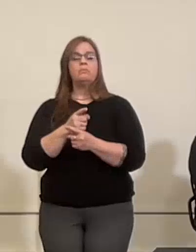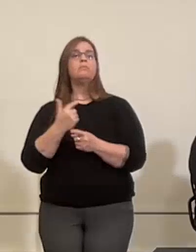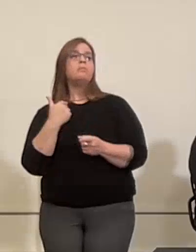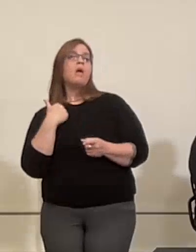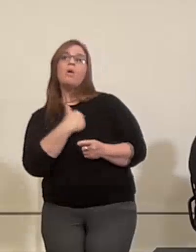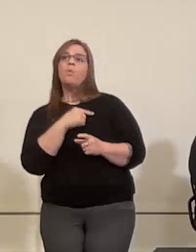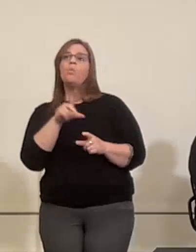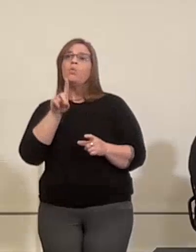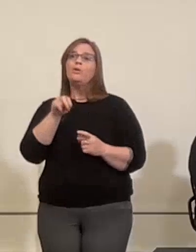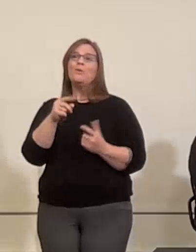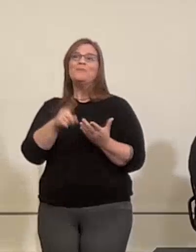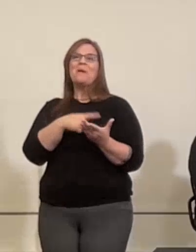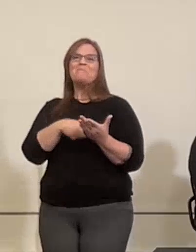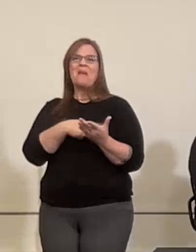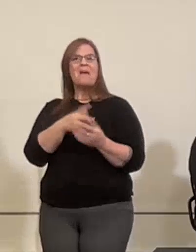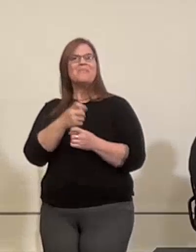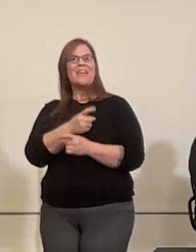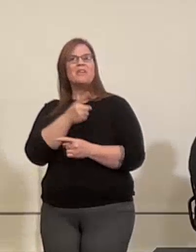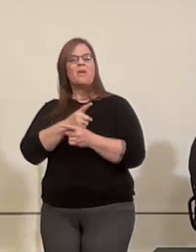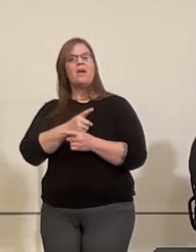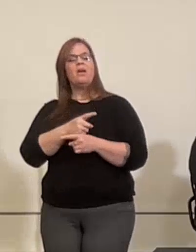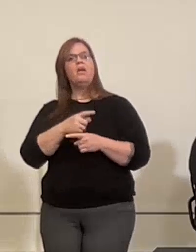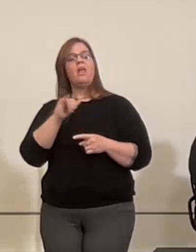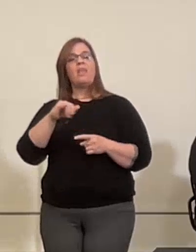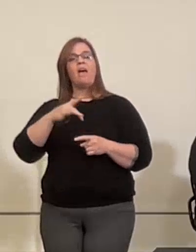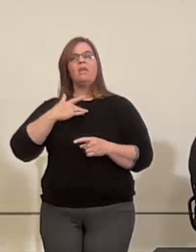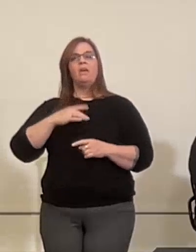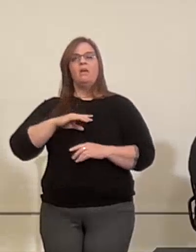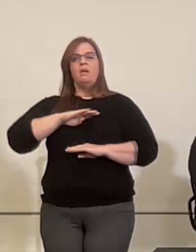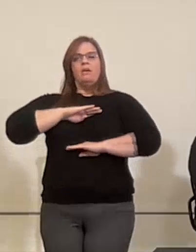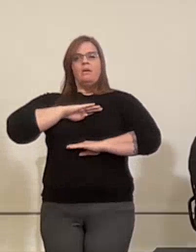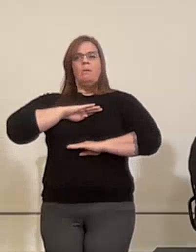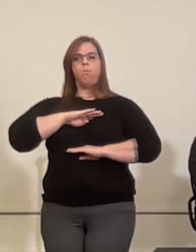times, that gratification feeling of seeing how we've